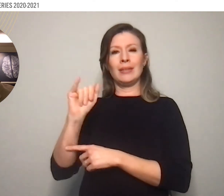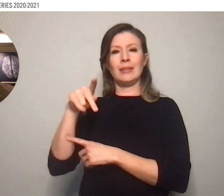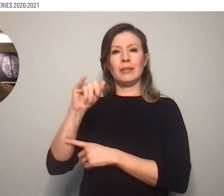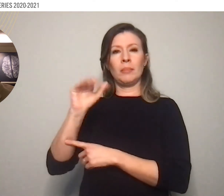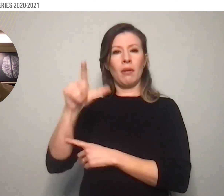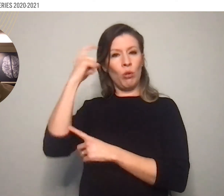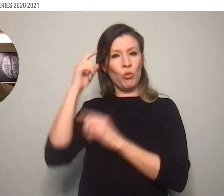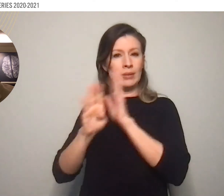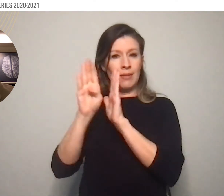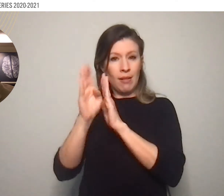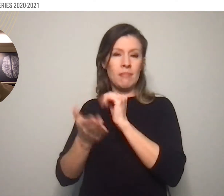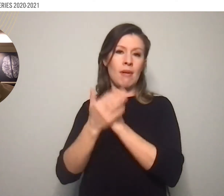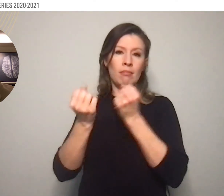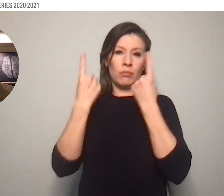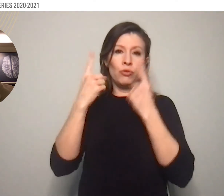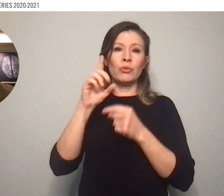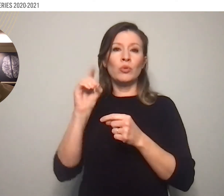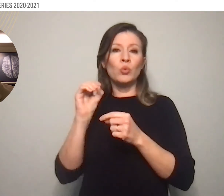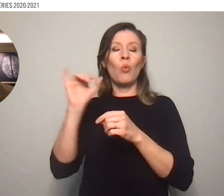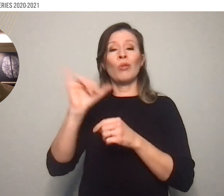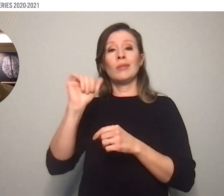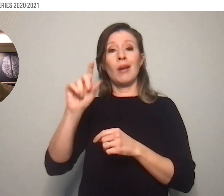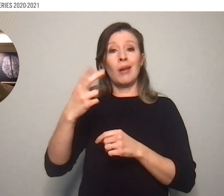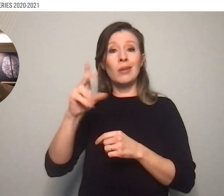mental health disorders like ADHD and autism spectrum disorders.